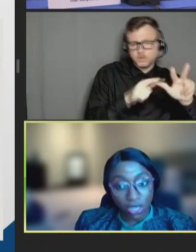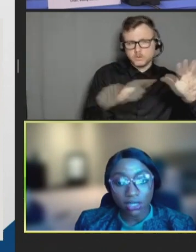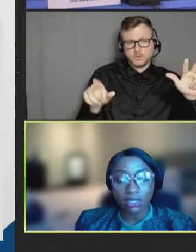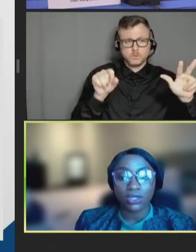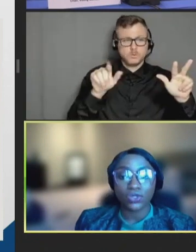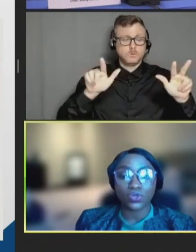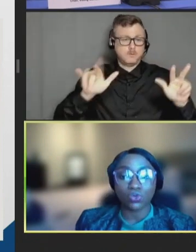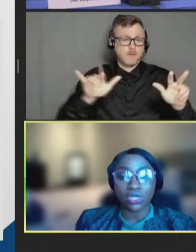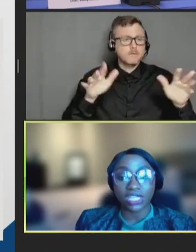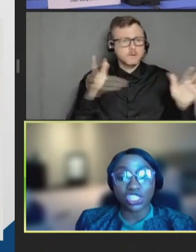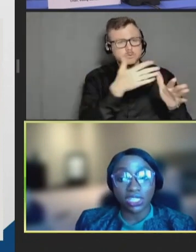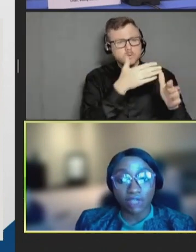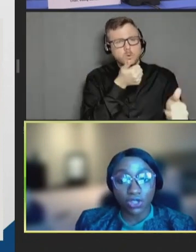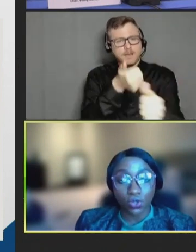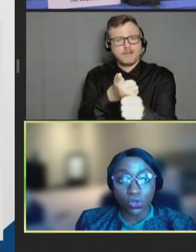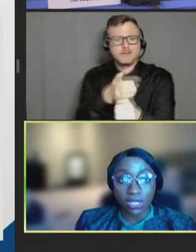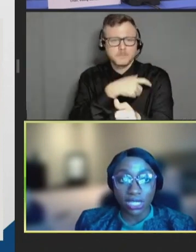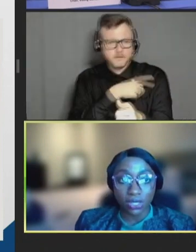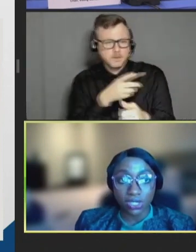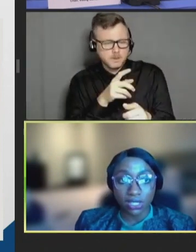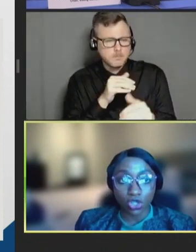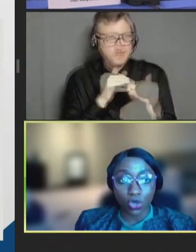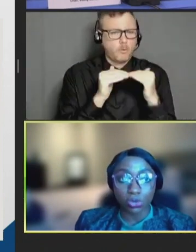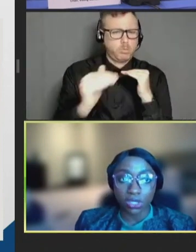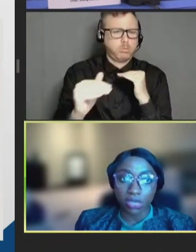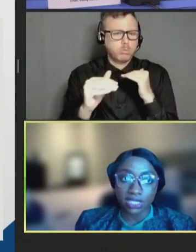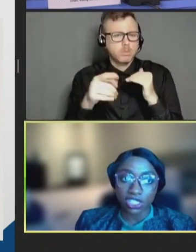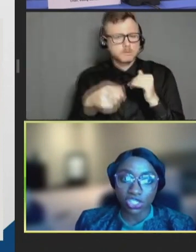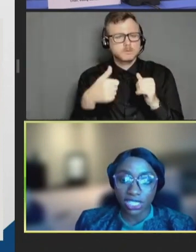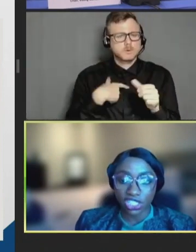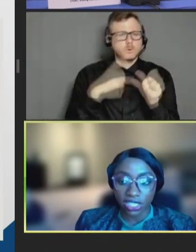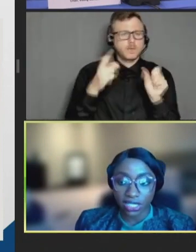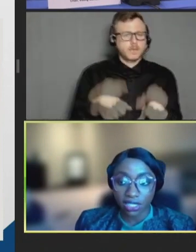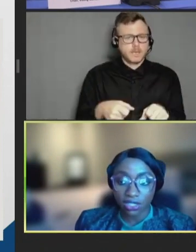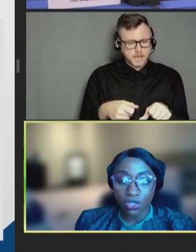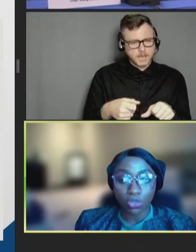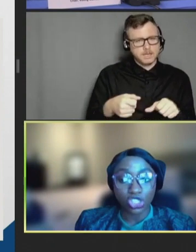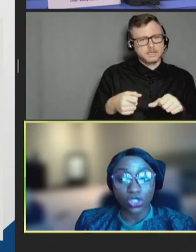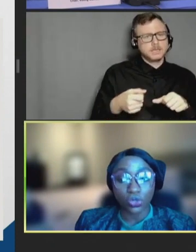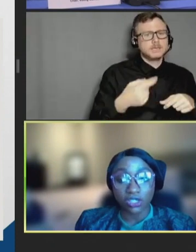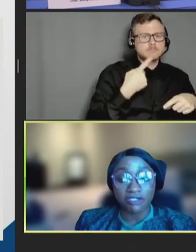on track towards achieving the goals laid out in the global immunization agenda, which includes